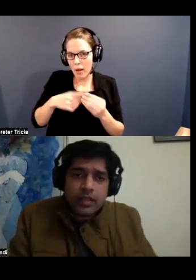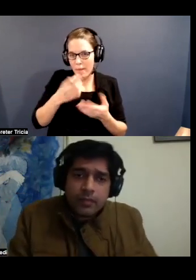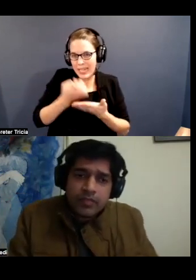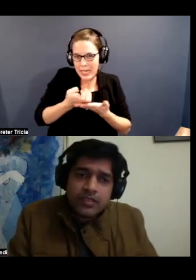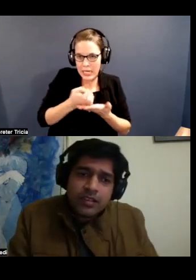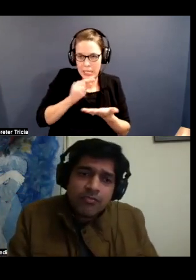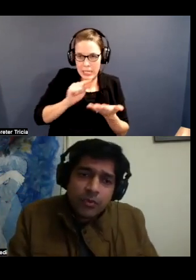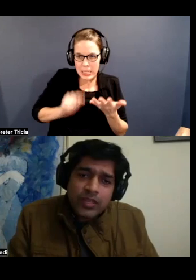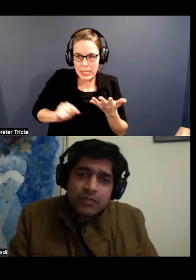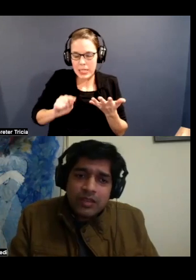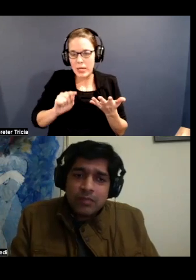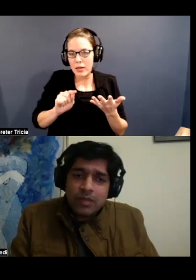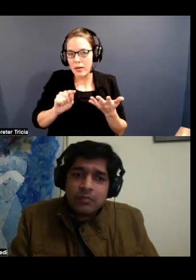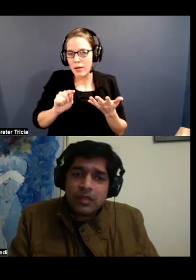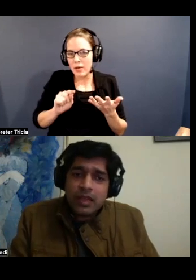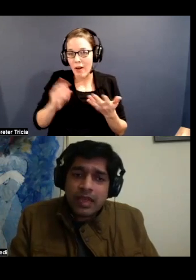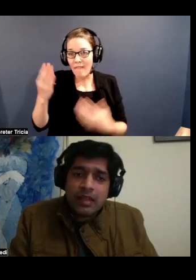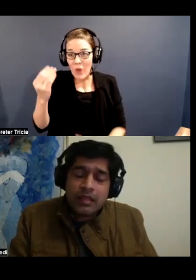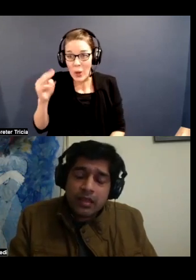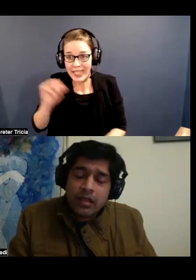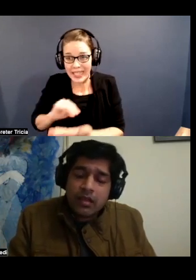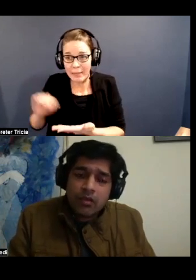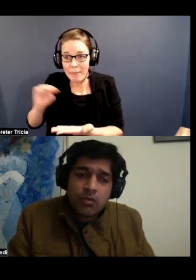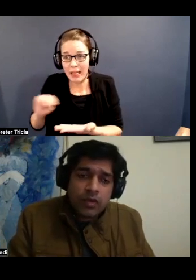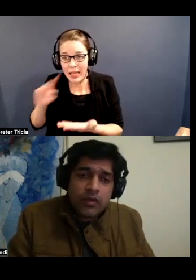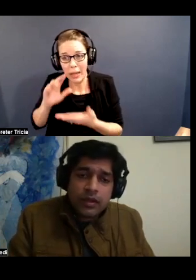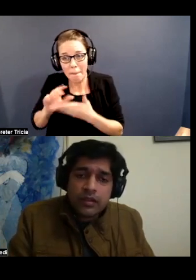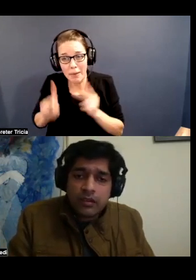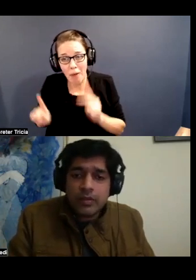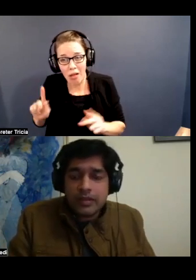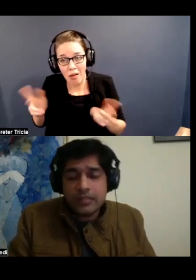These are 40 million people and where enrollment